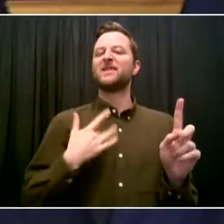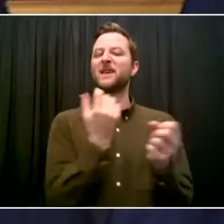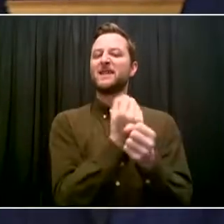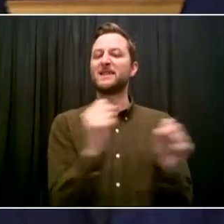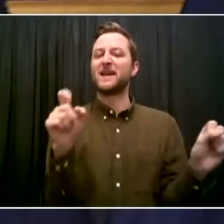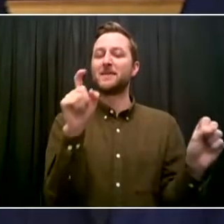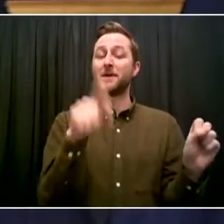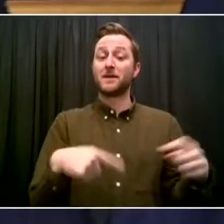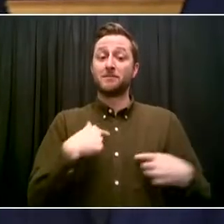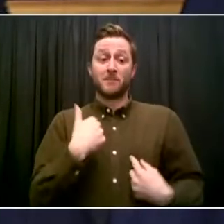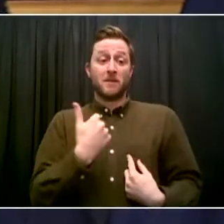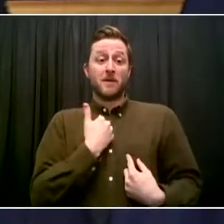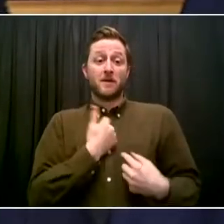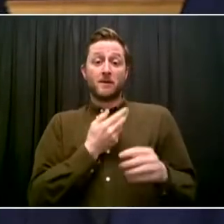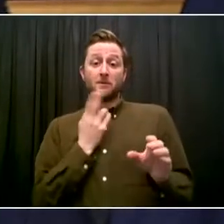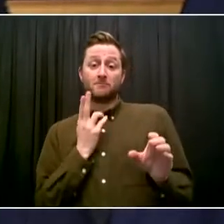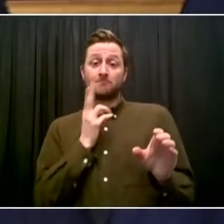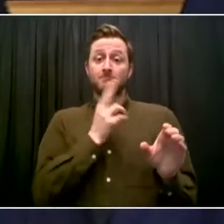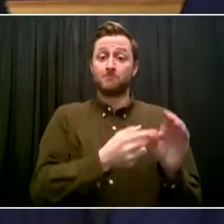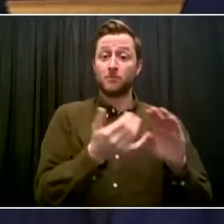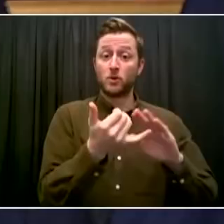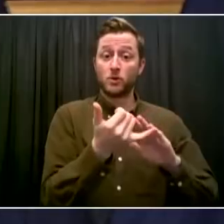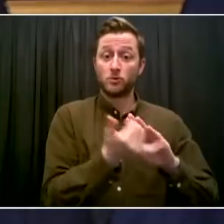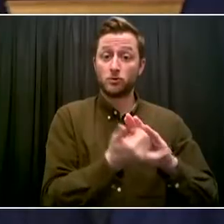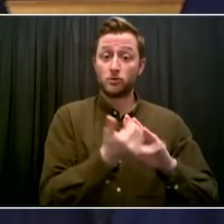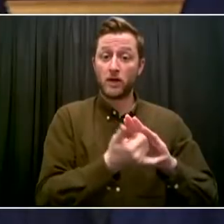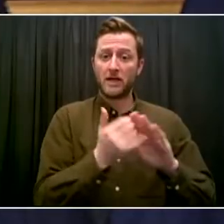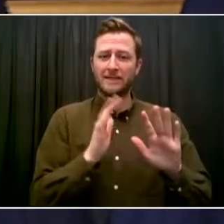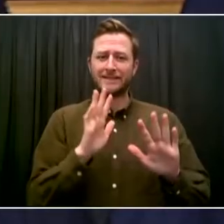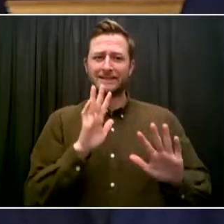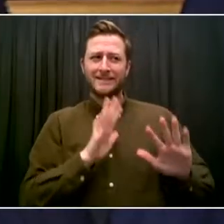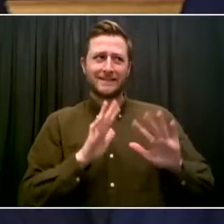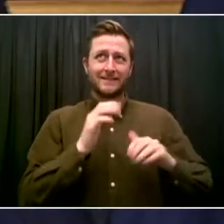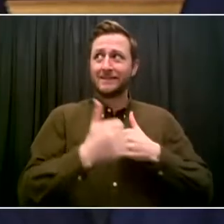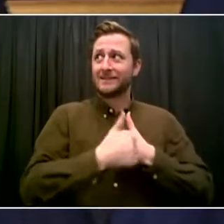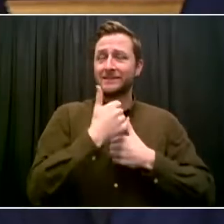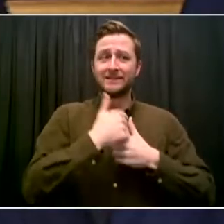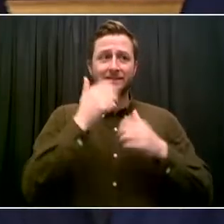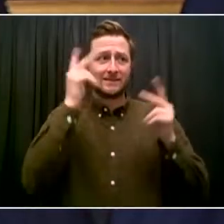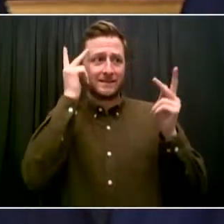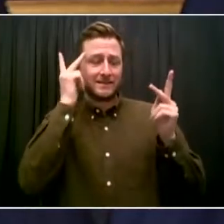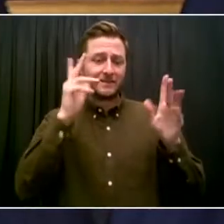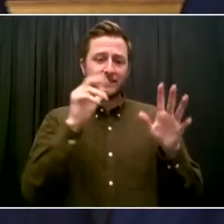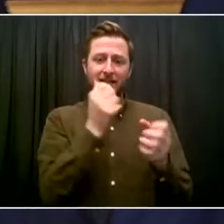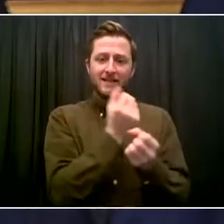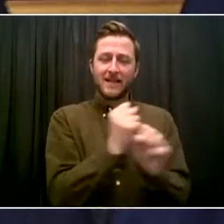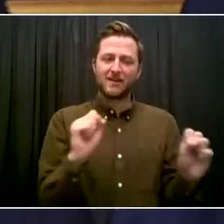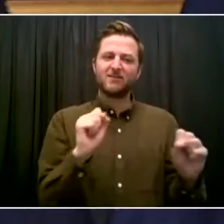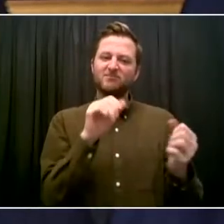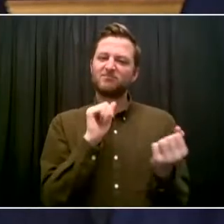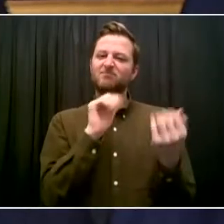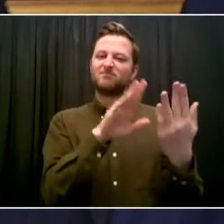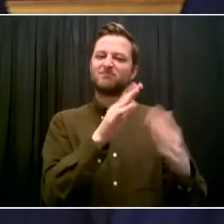FEEL SAFEN ITHE SUBWAY SYSTEM. THEY DON'T FEEL THAT WAY NOW AND I DON'T FEEL THAT WAY WHEN